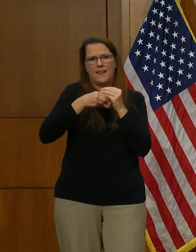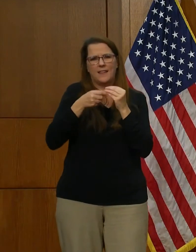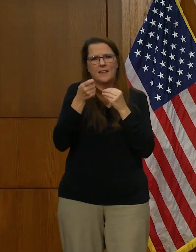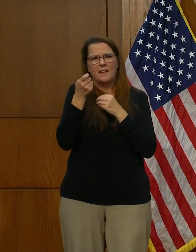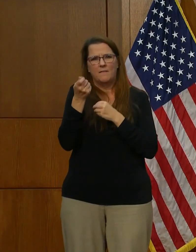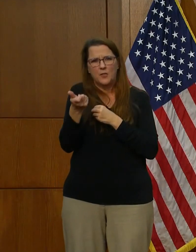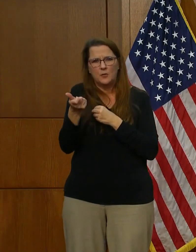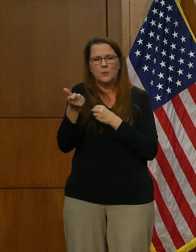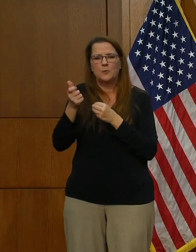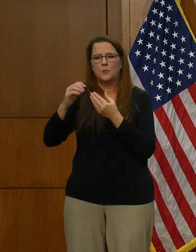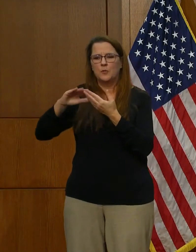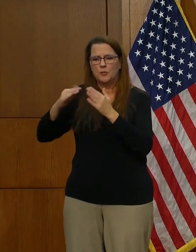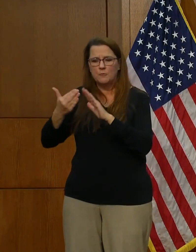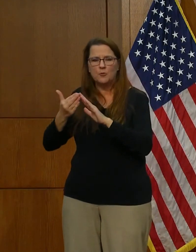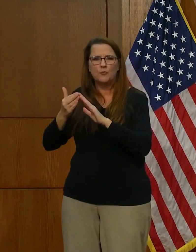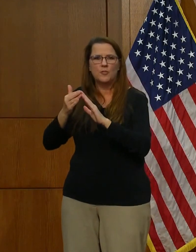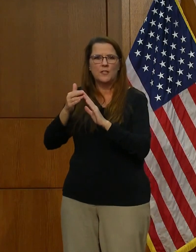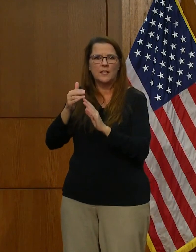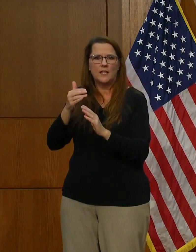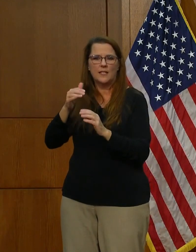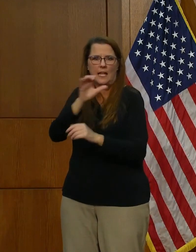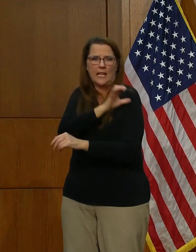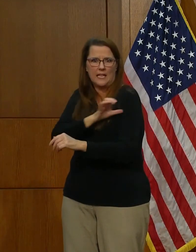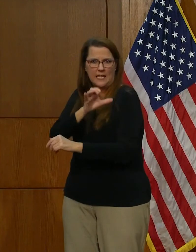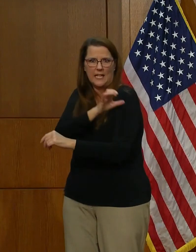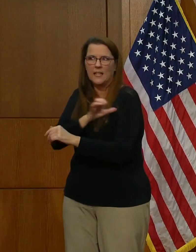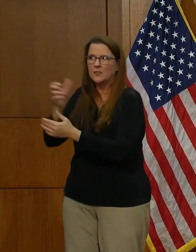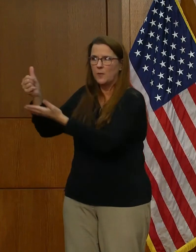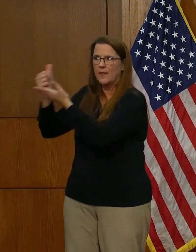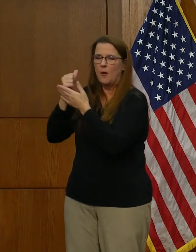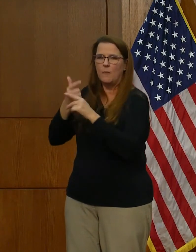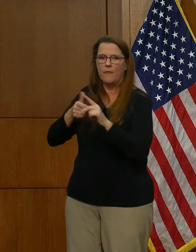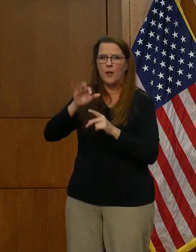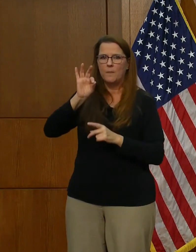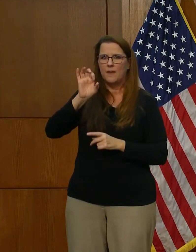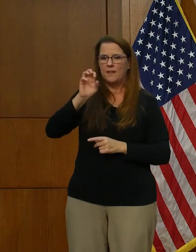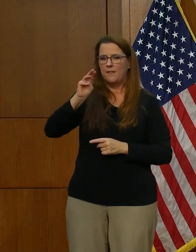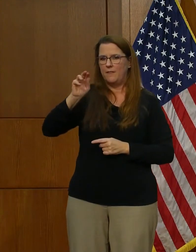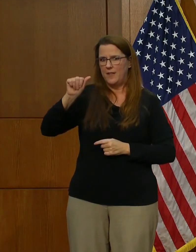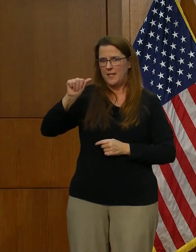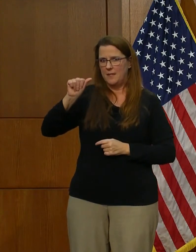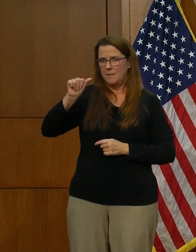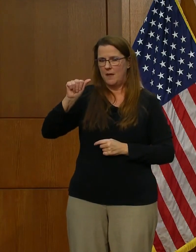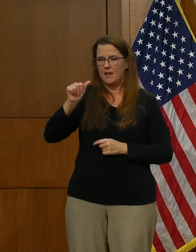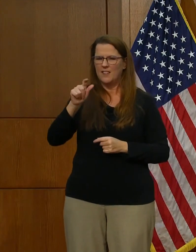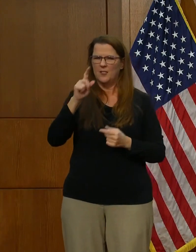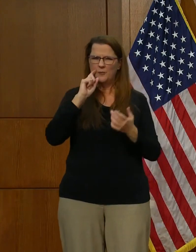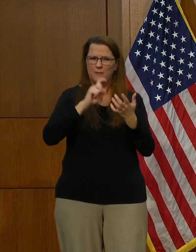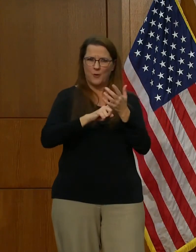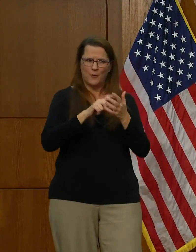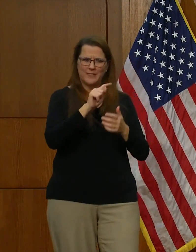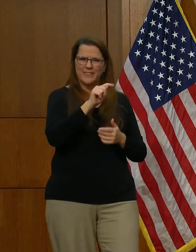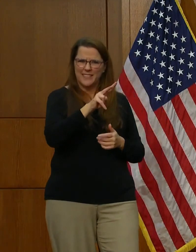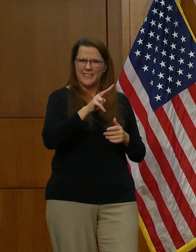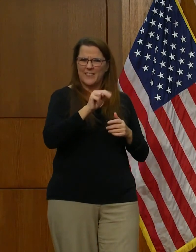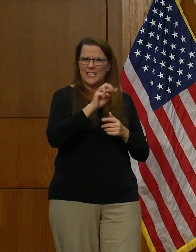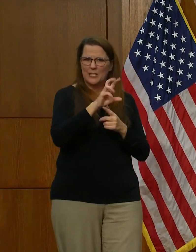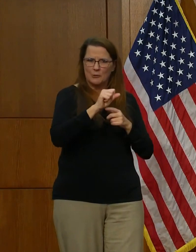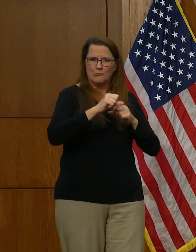START FACING IN A HANDFUL OF COMMUNITY VACCINE CLINICS THAT WE'RE SETTING UP WITH